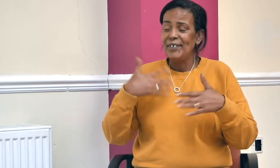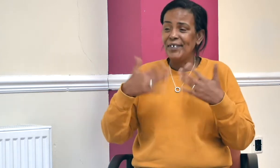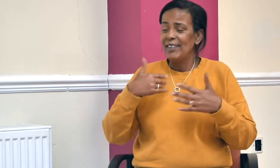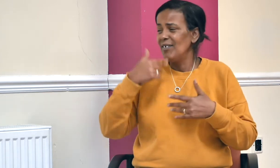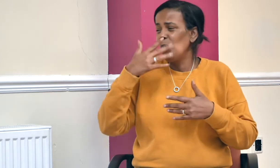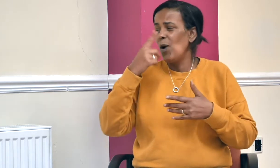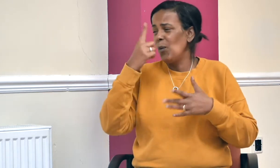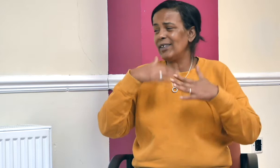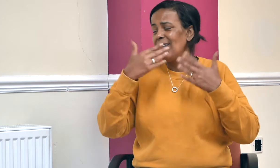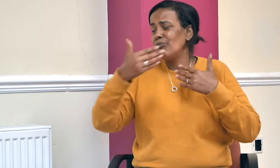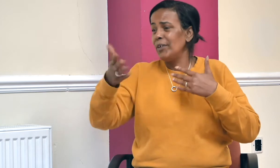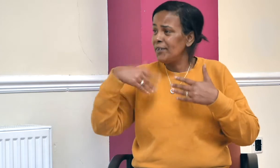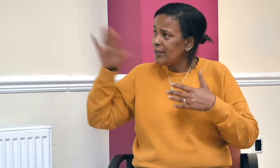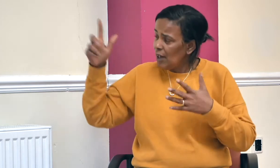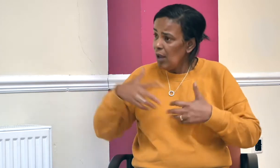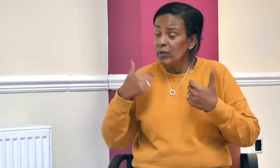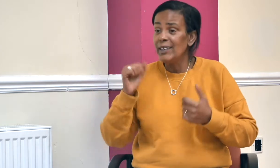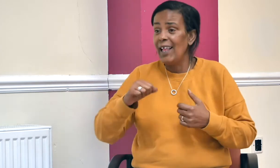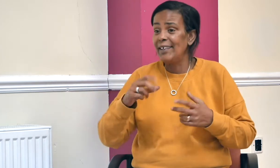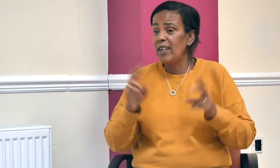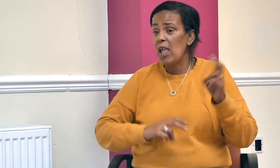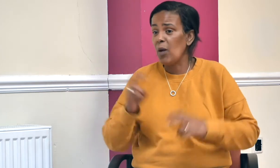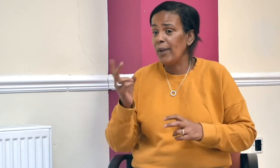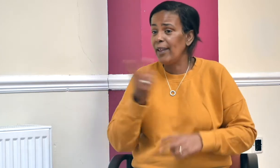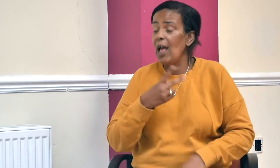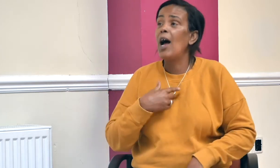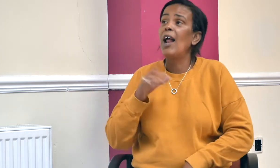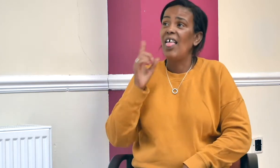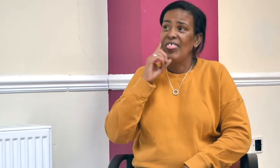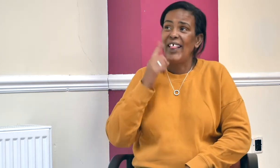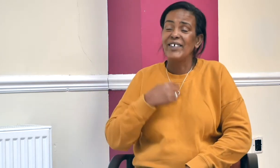It was not until much later that I asked, "Were you angry?" "Oh yes, we were having an argument." - "Ahhh. I thought so!"